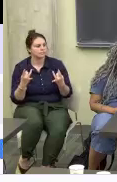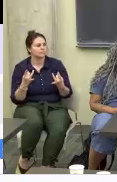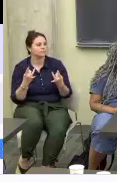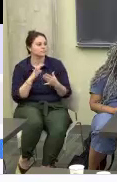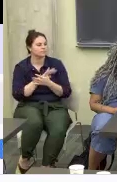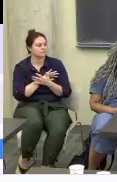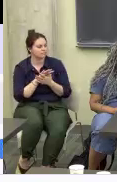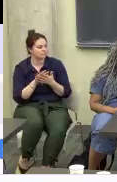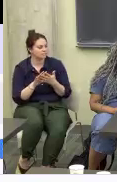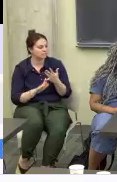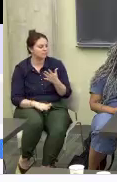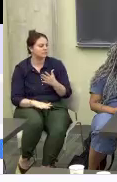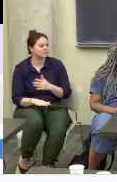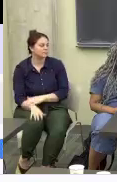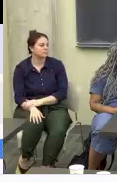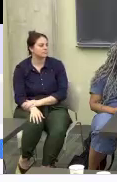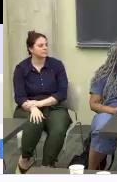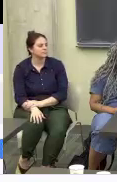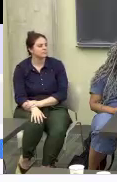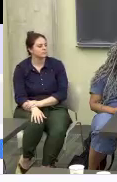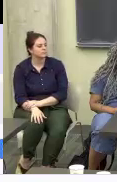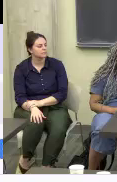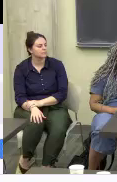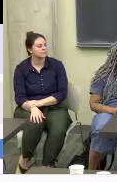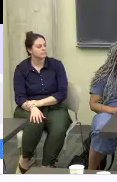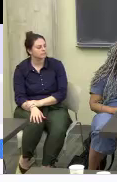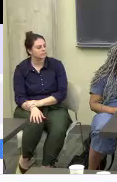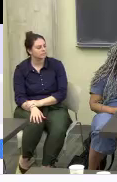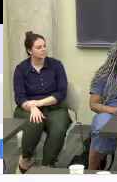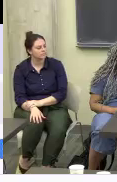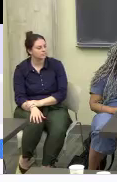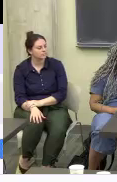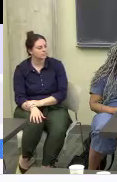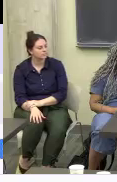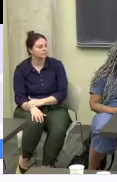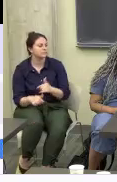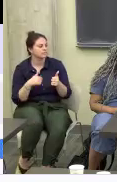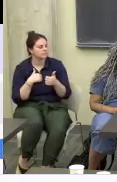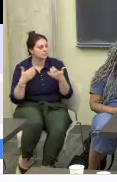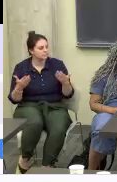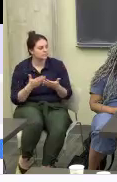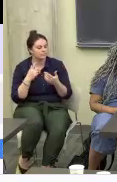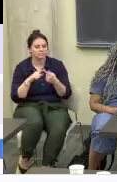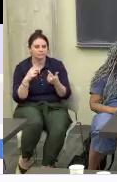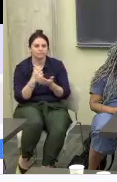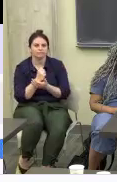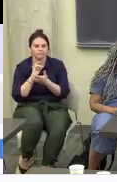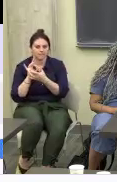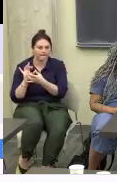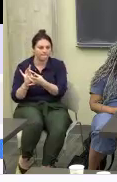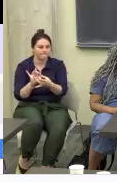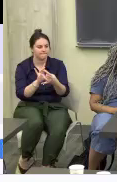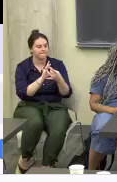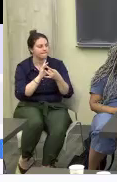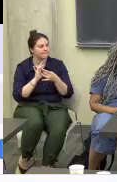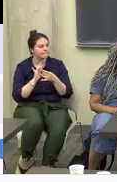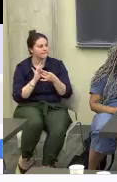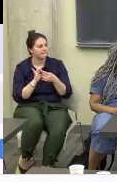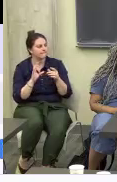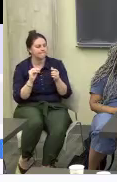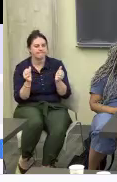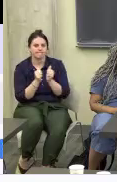of that and so I'm here to connect. And I just… with all the technology,